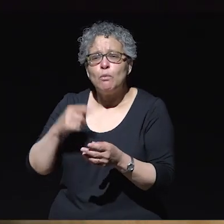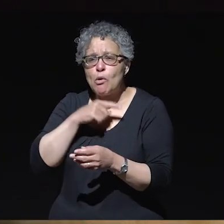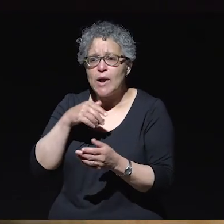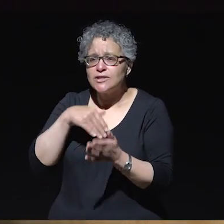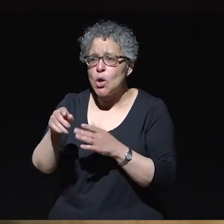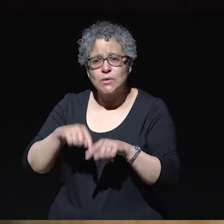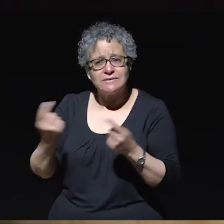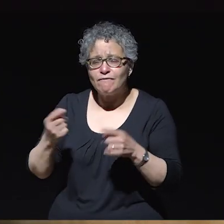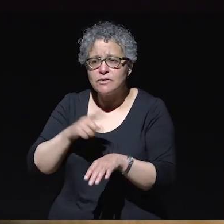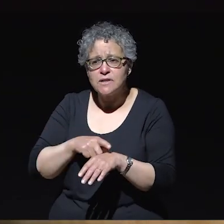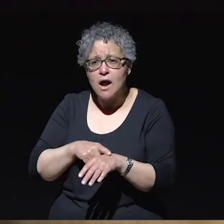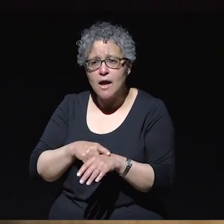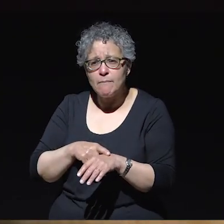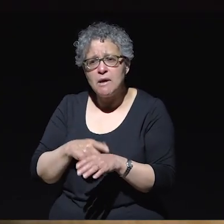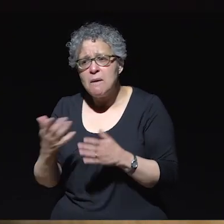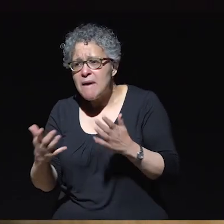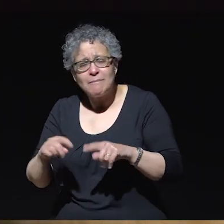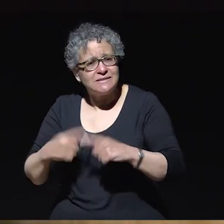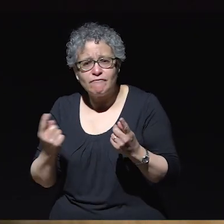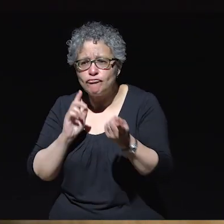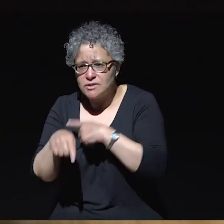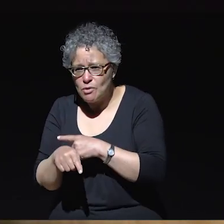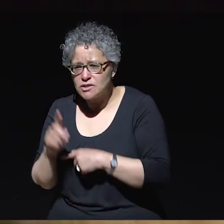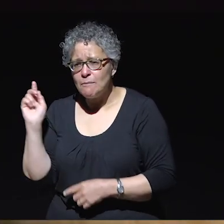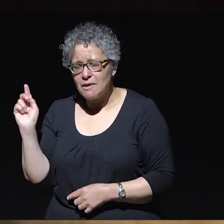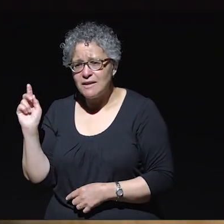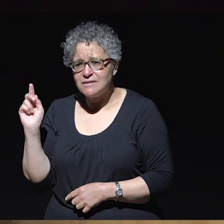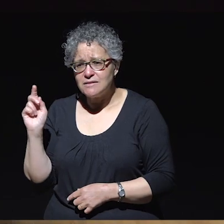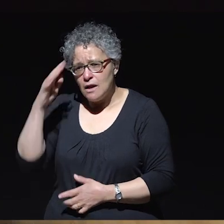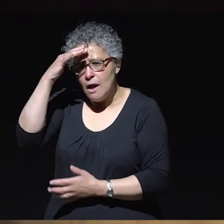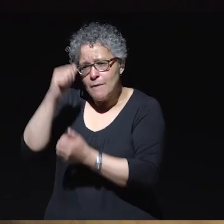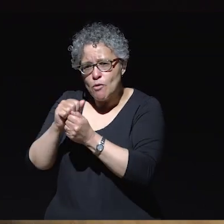This wonderful memorial at Paddington, of course, by Jagger,